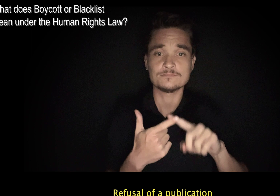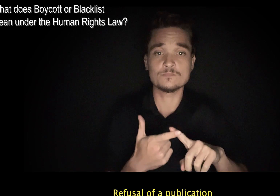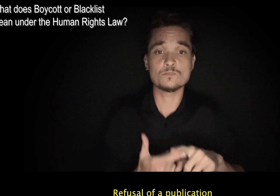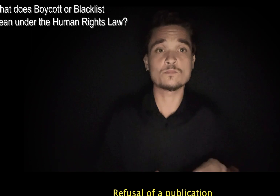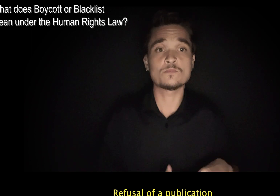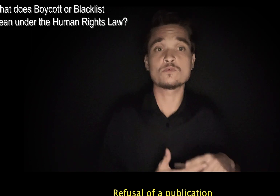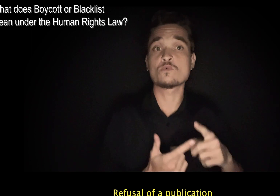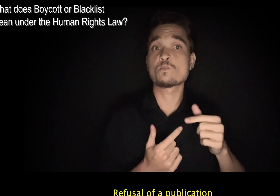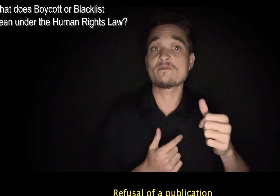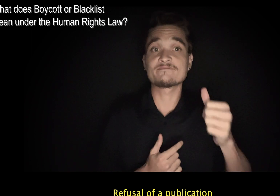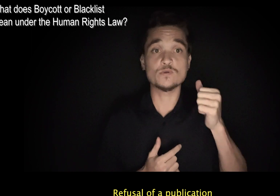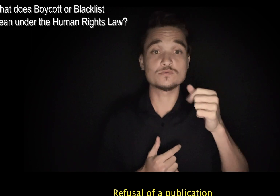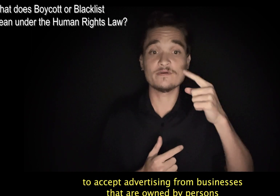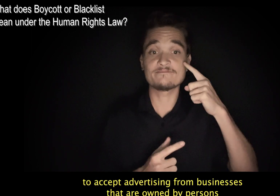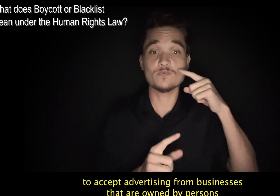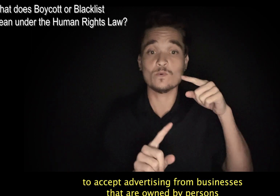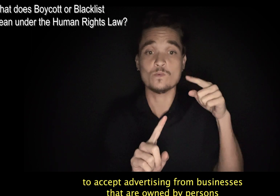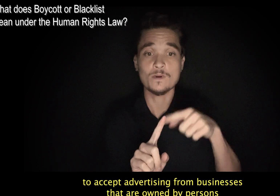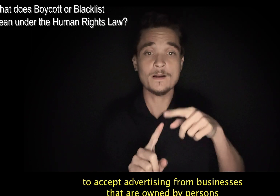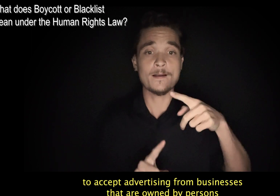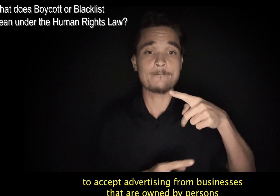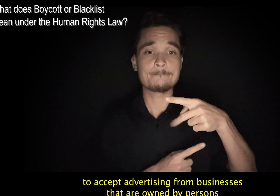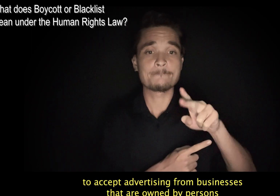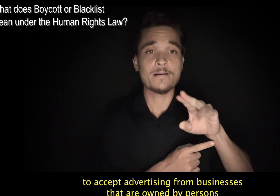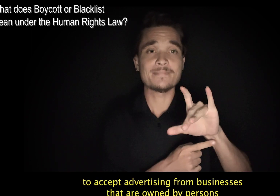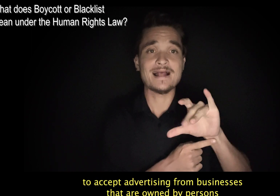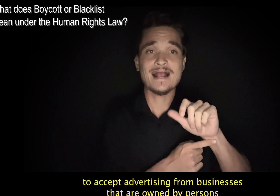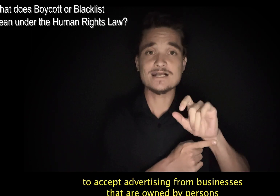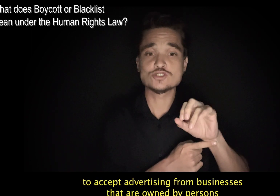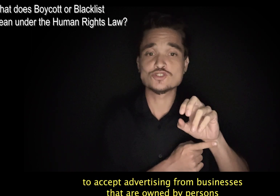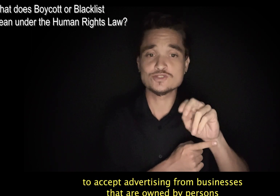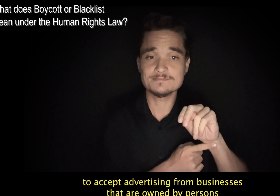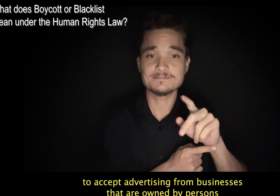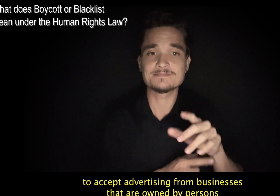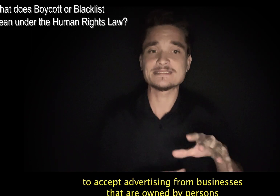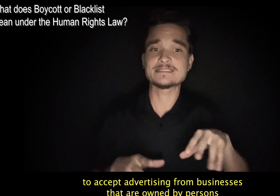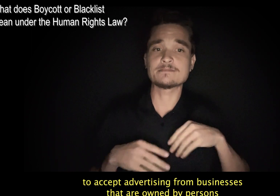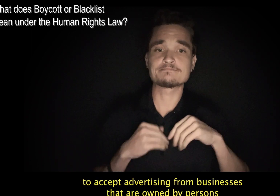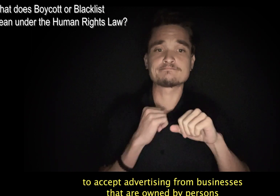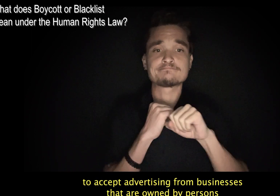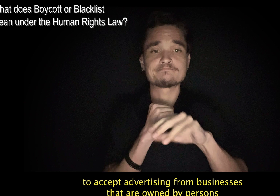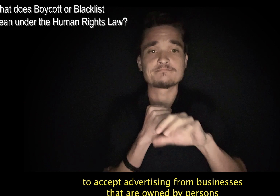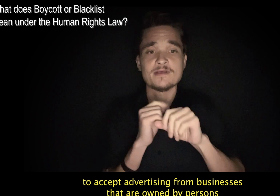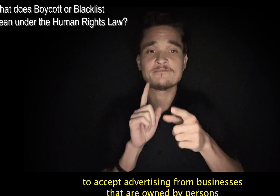Refusal of a publication to accept advertising from businesses that are owned by persons